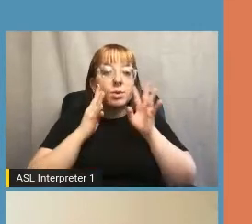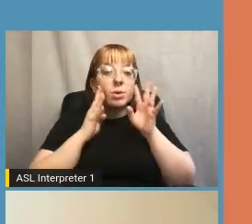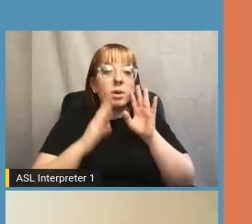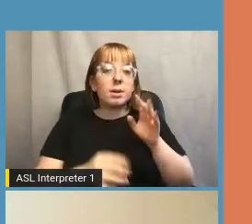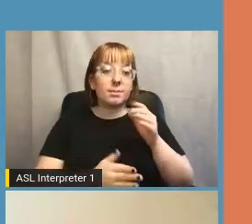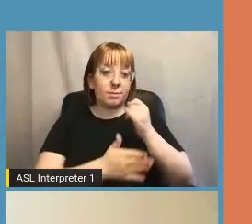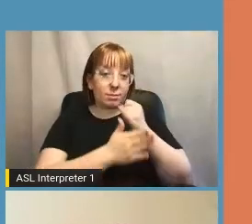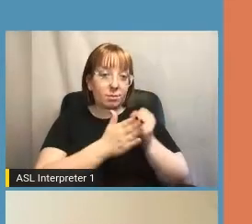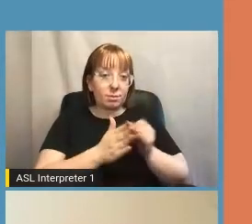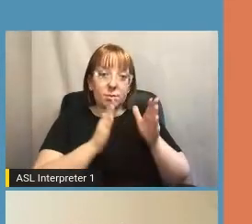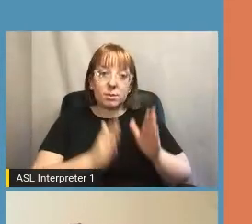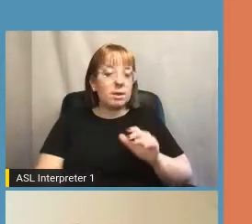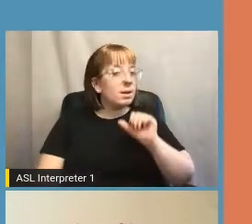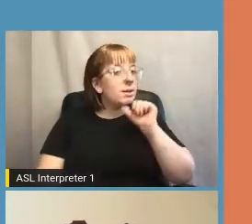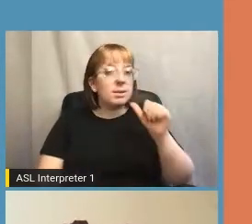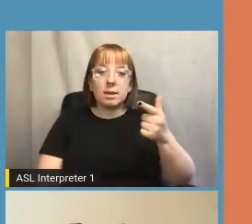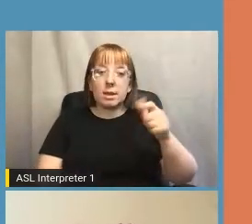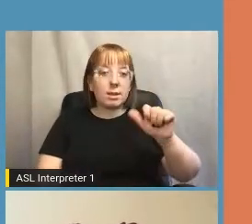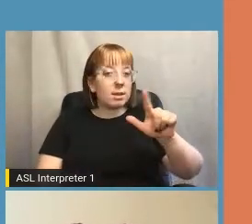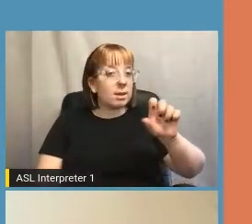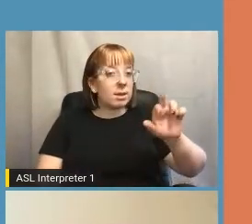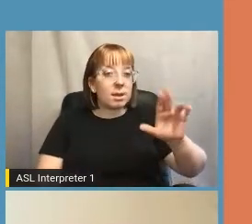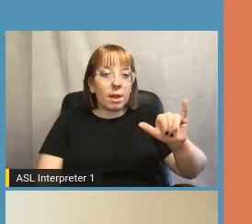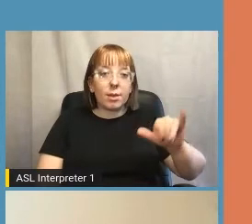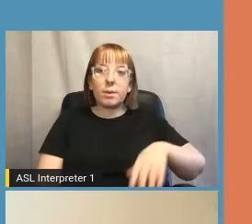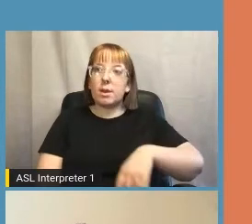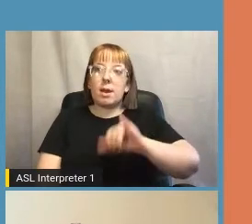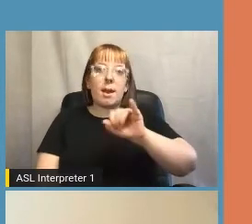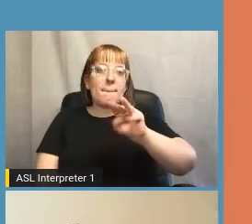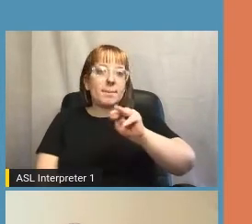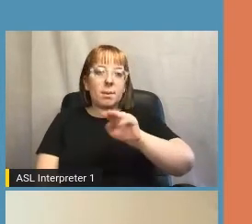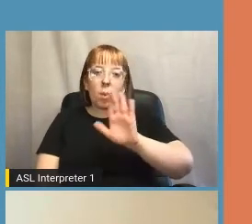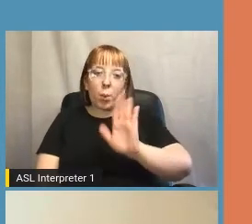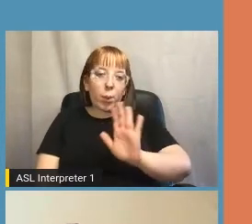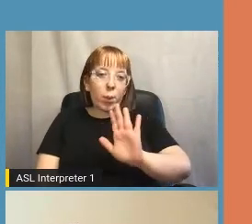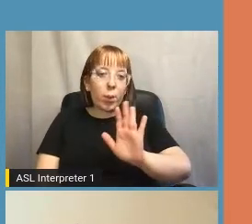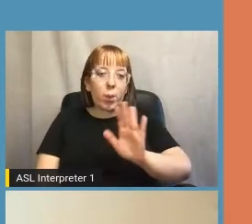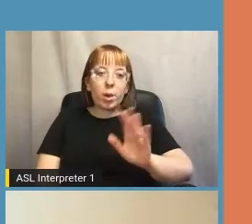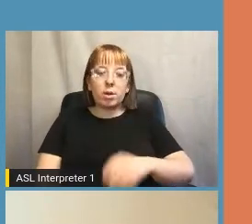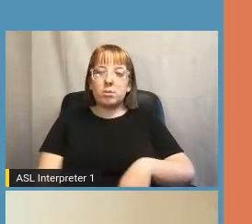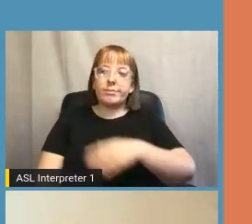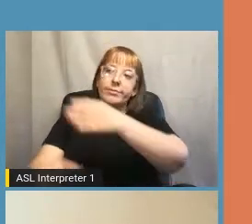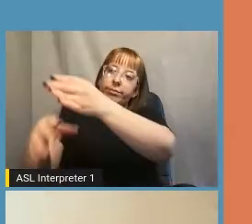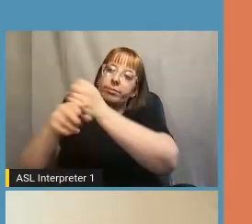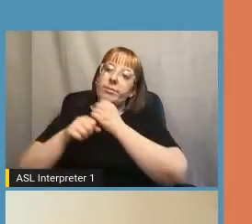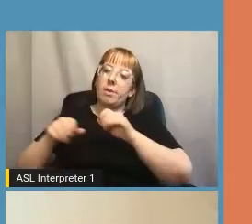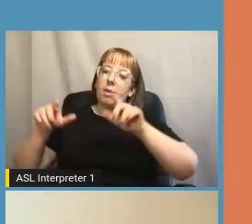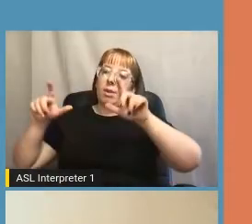by the gallery or by the by ibm and they just gave me a flat piece of virtual land and for